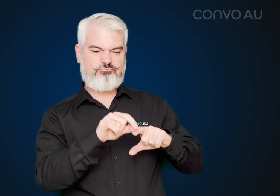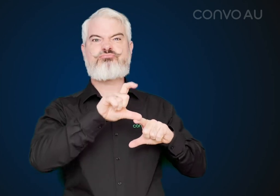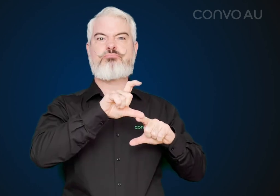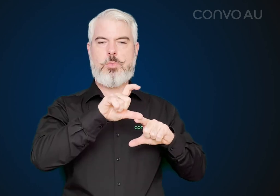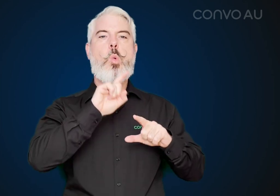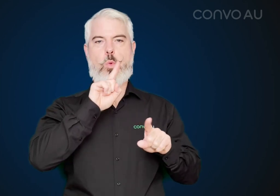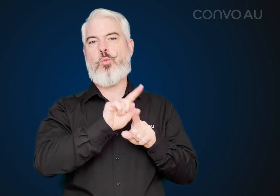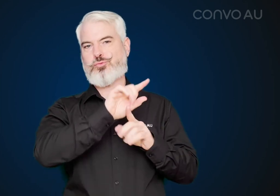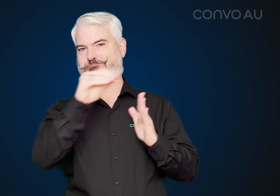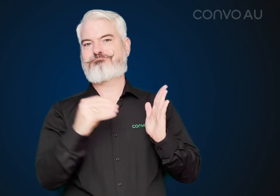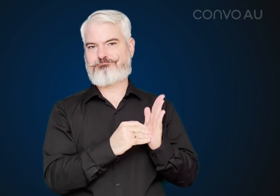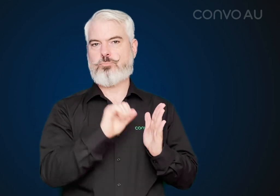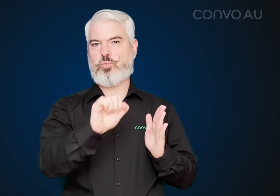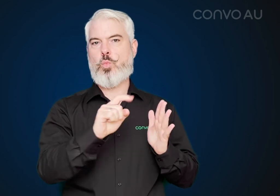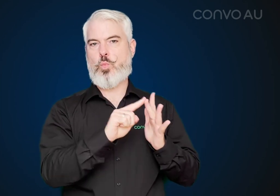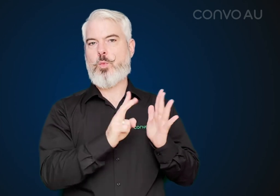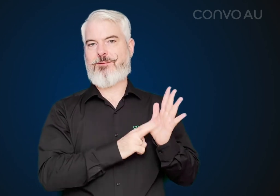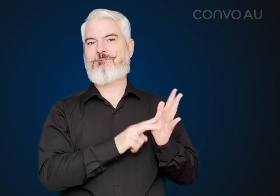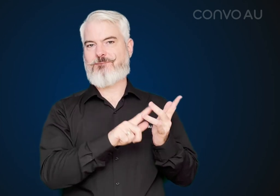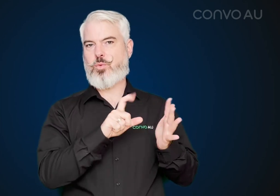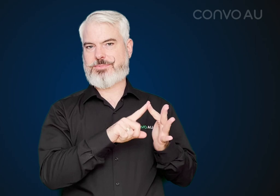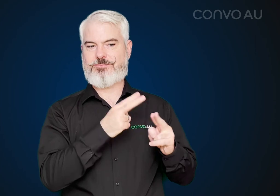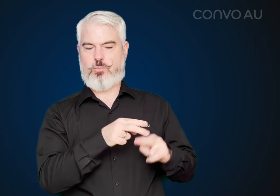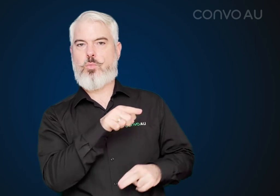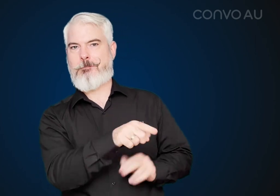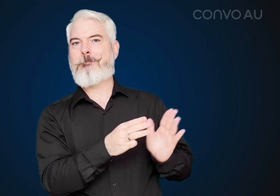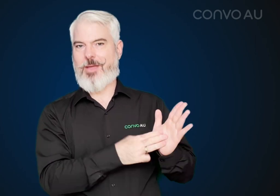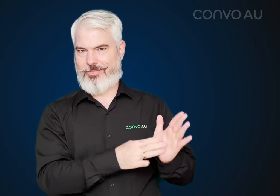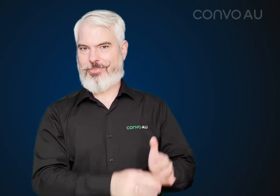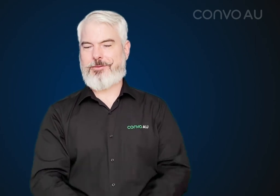your invoice will also include an excess minutes charge from that month.